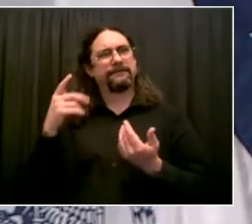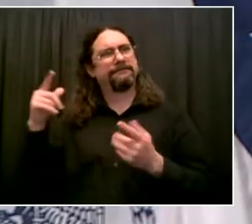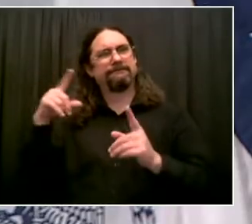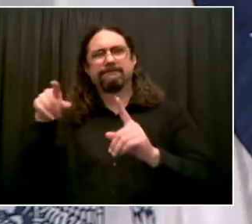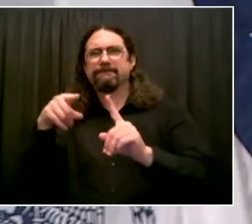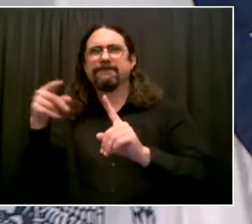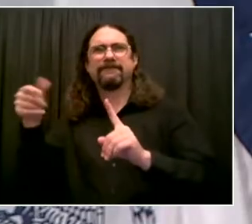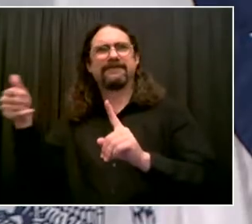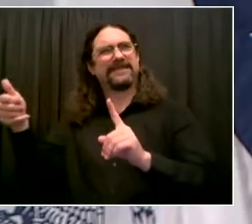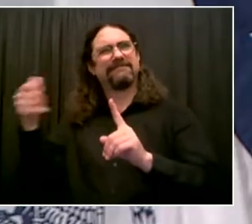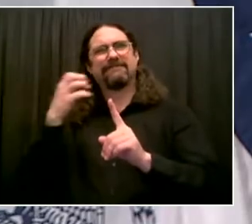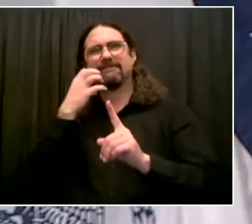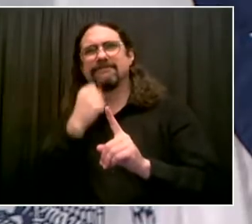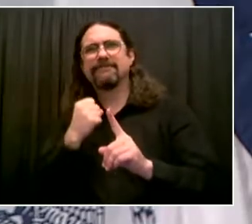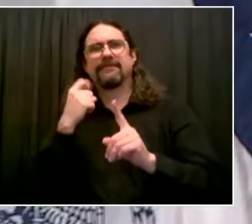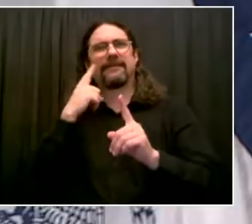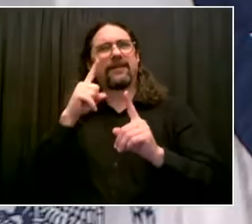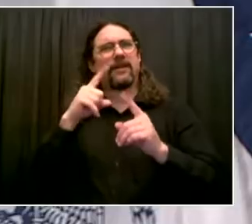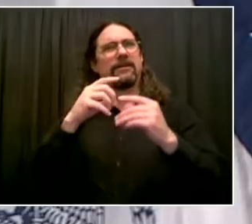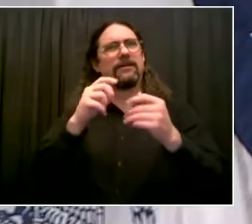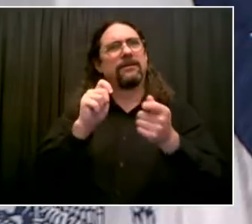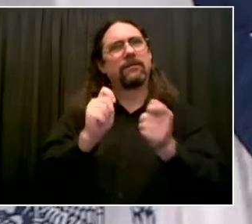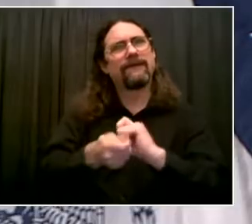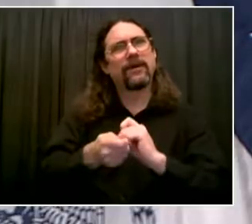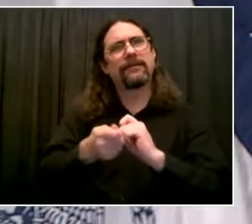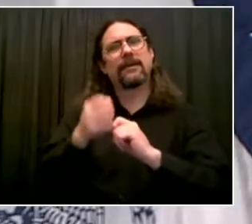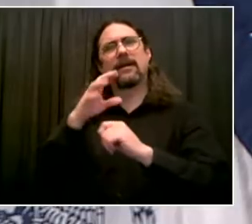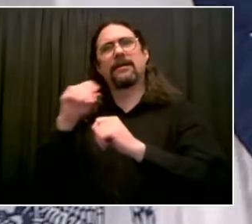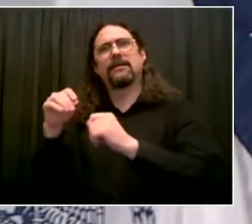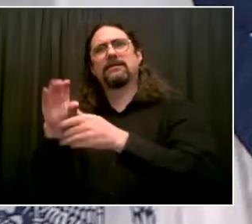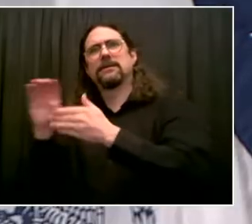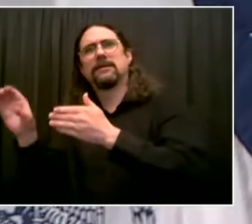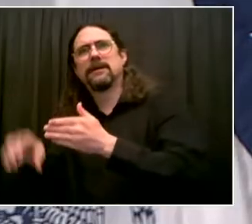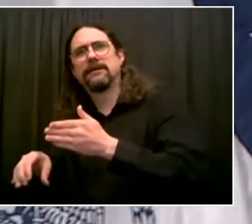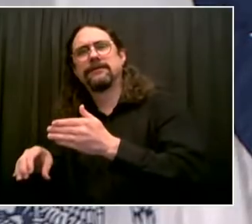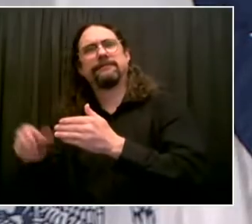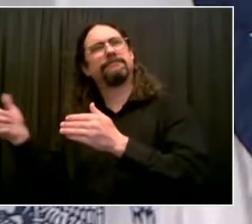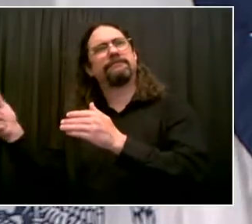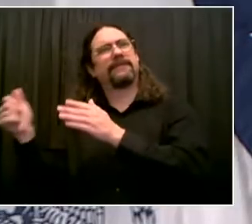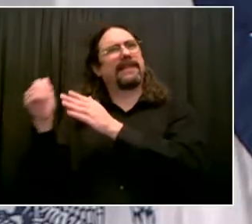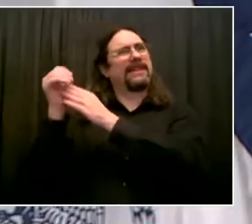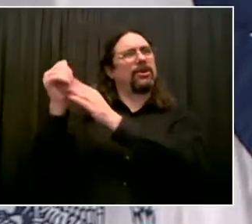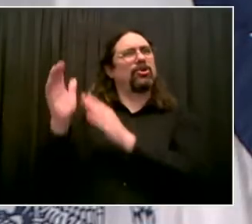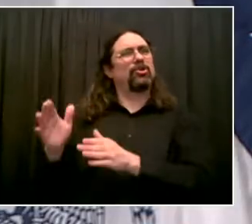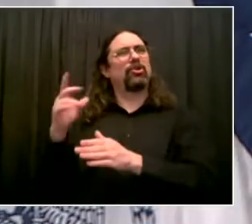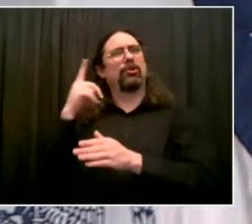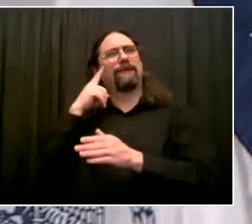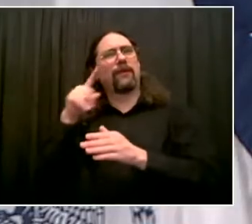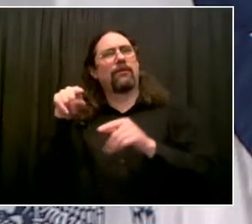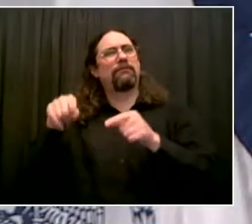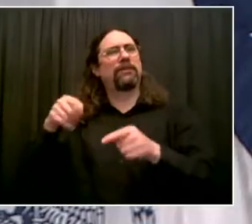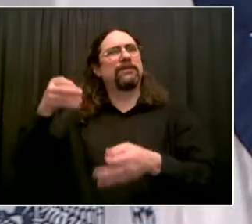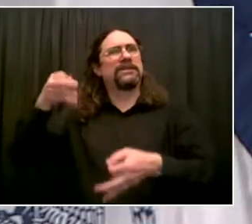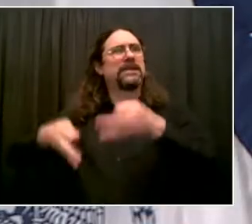AND HE'S BEEN A LEADER IN THE EFFORTS TO CHANGE AND IMPROVE THE JUSTICE SYSTEM AND HE'S